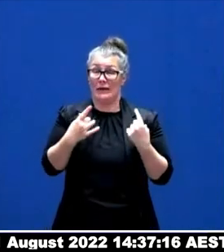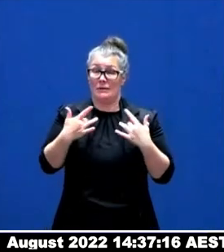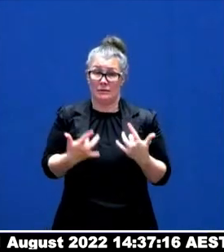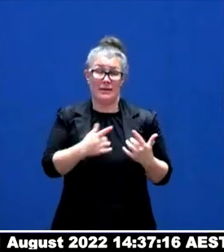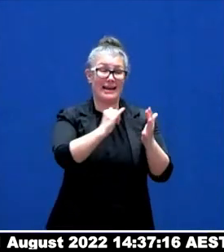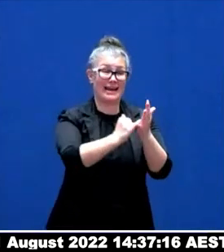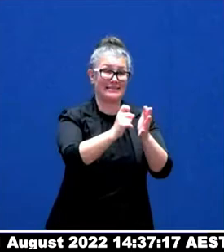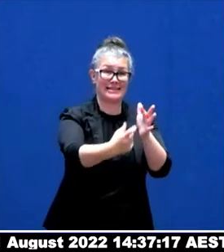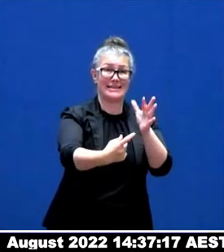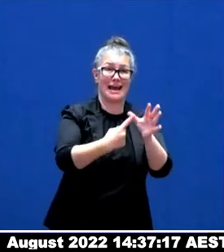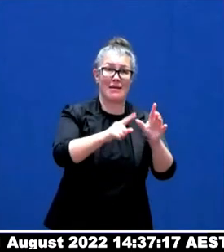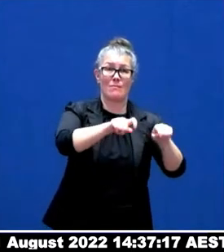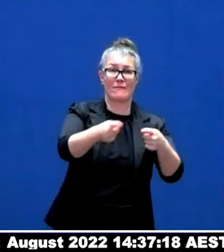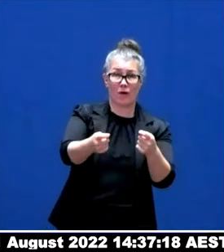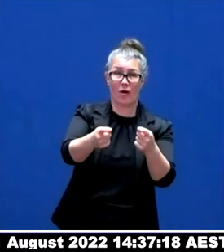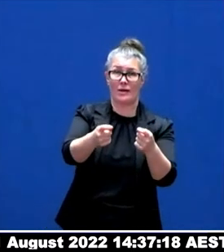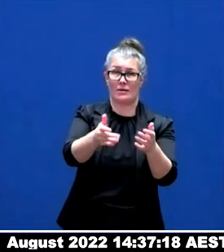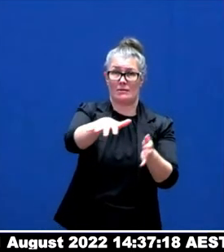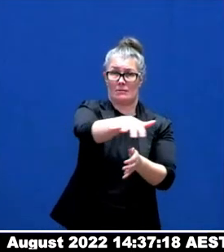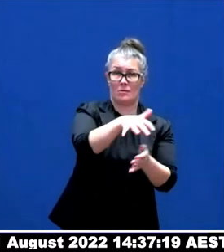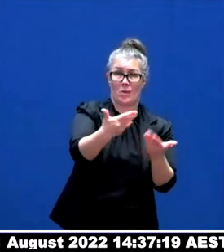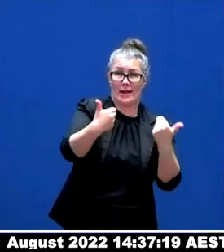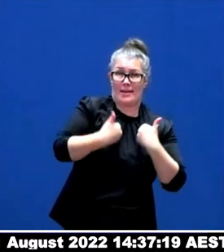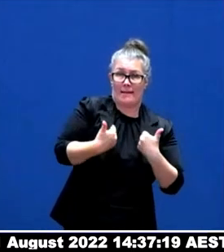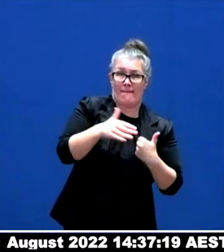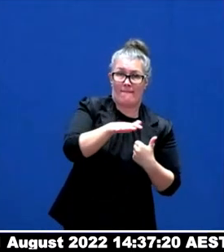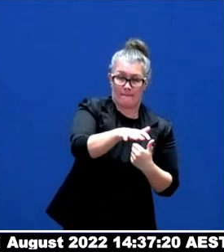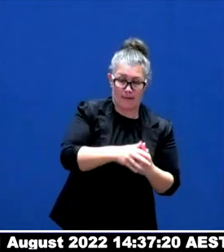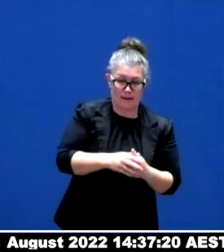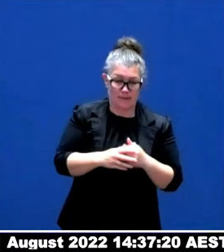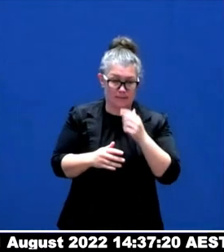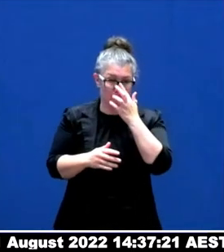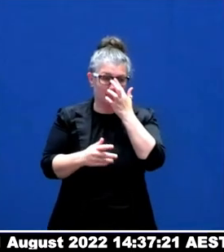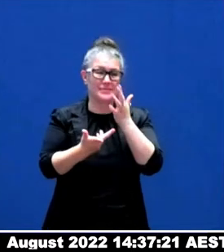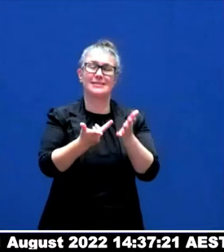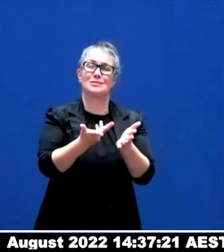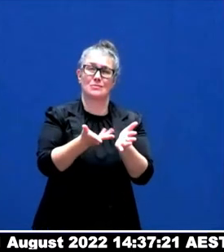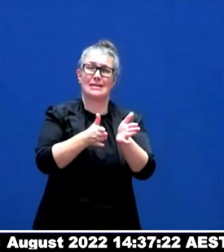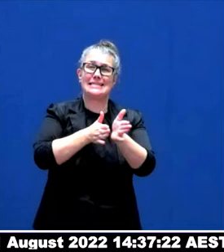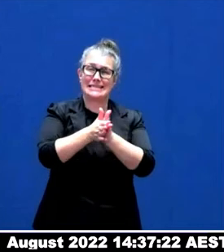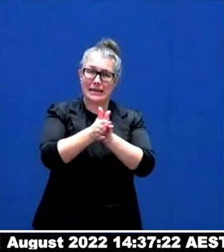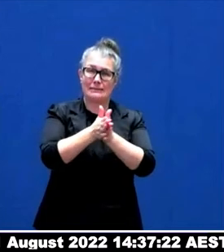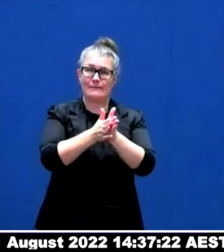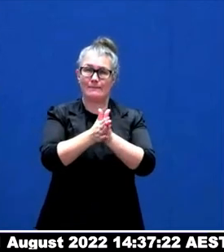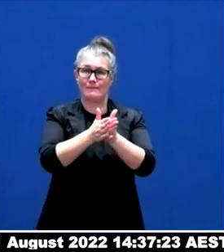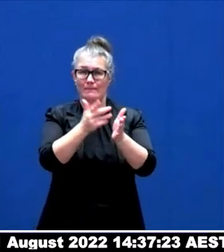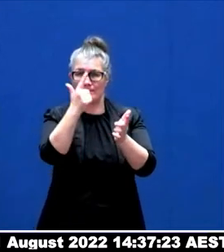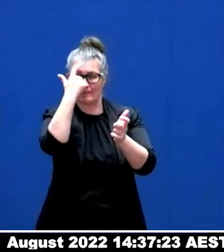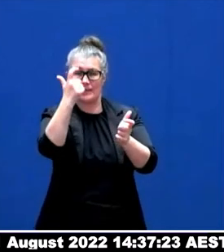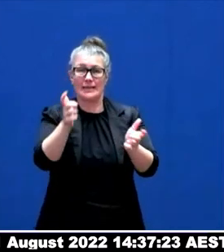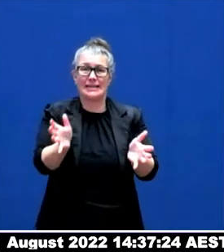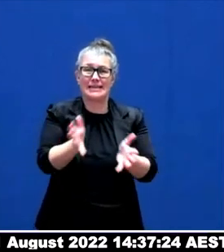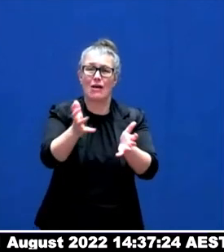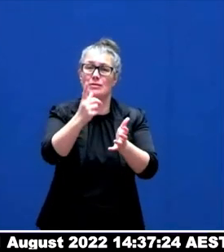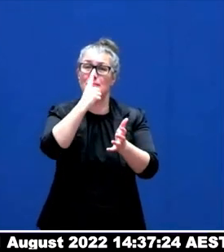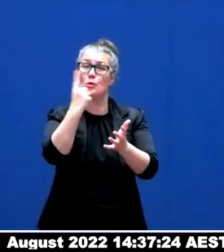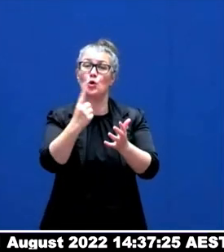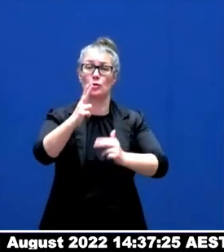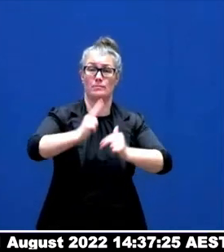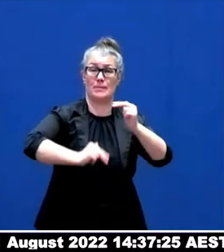property. So, it's an incentive to encourage developers to invest in Specialist Disability